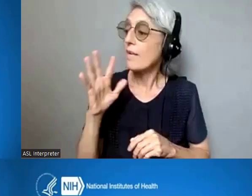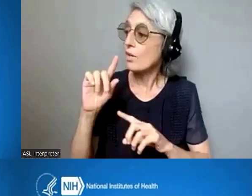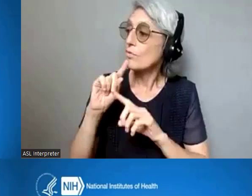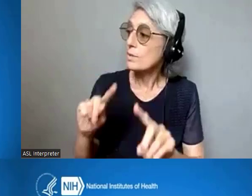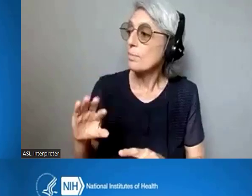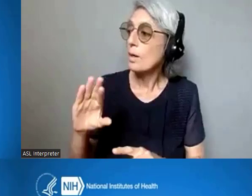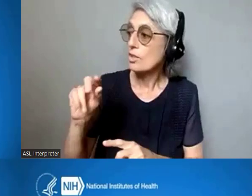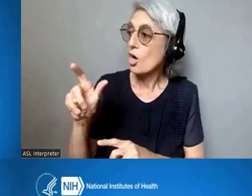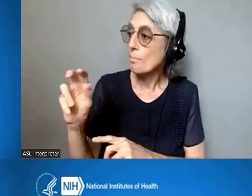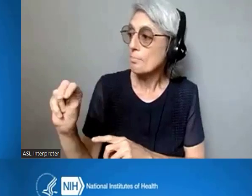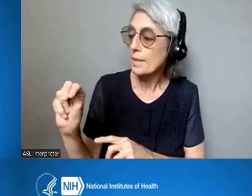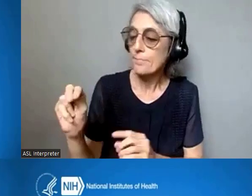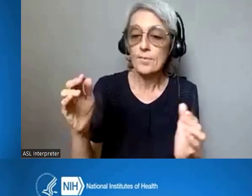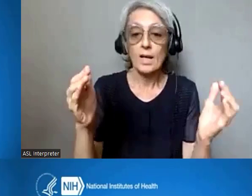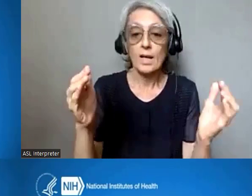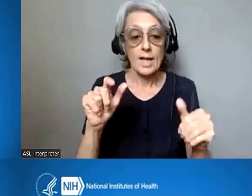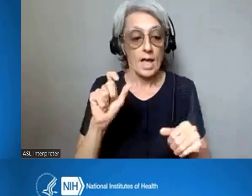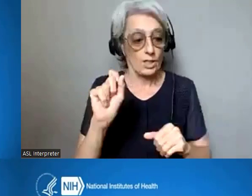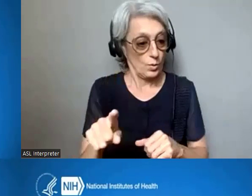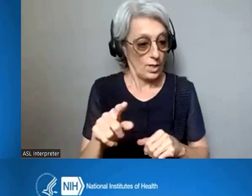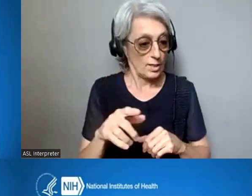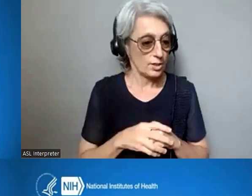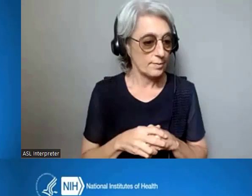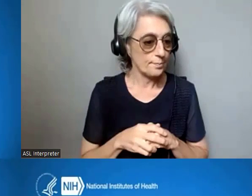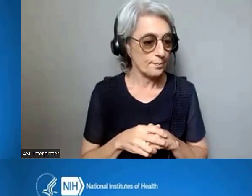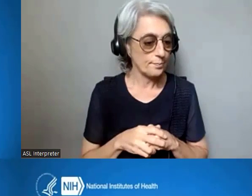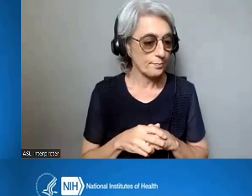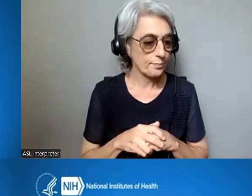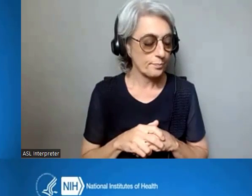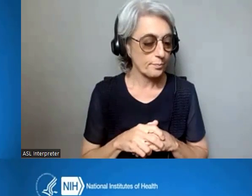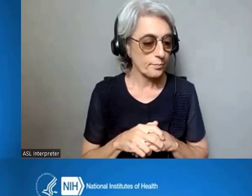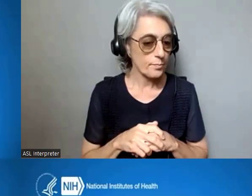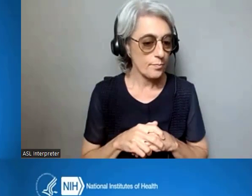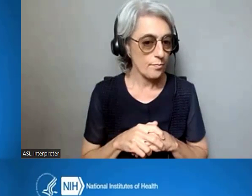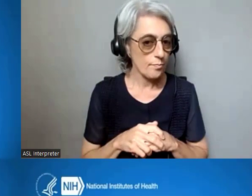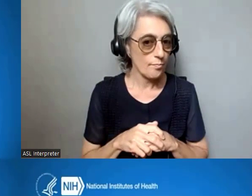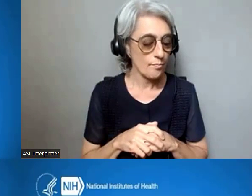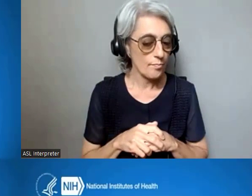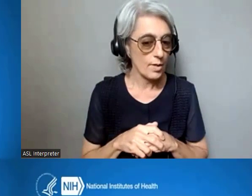The next question we have is to Jeanette.